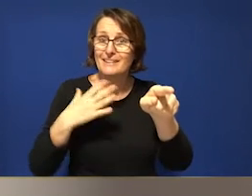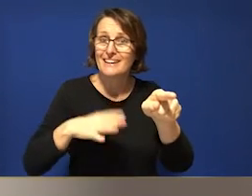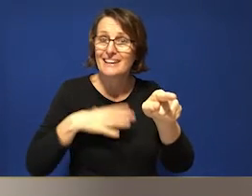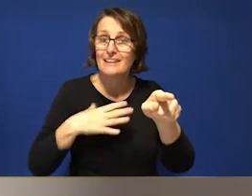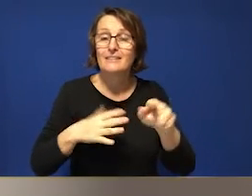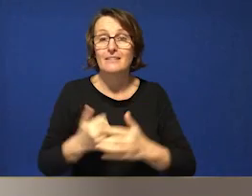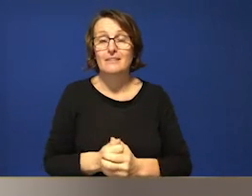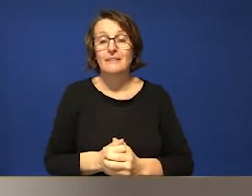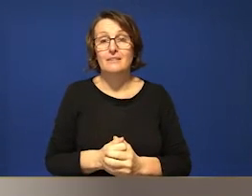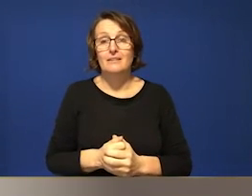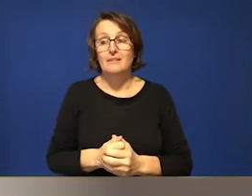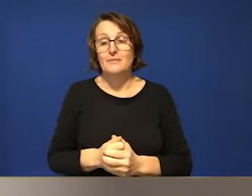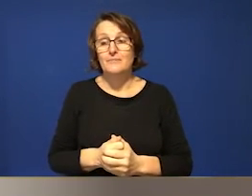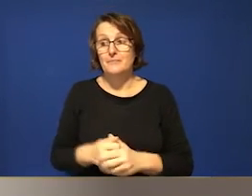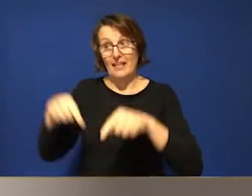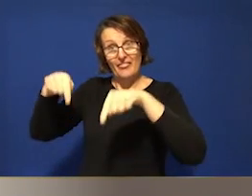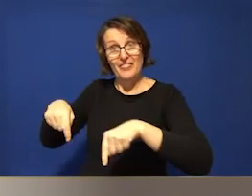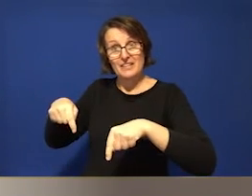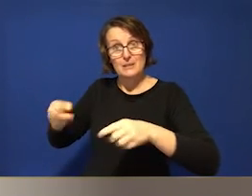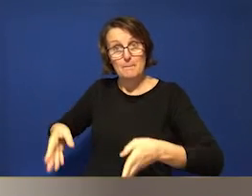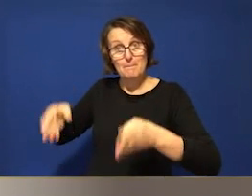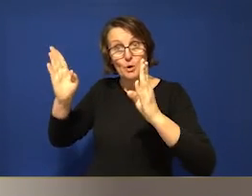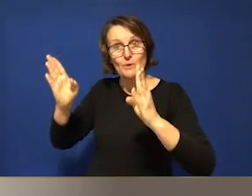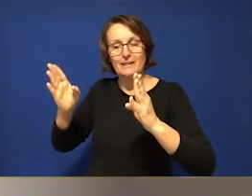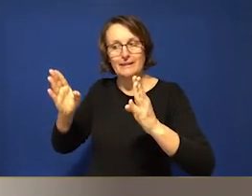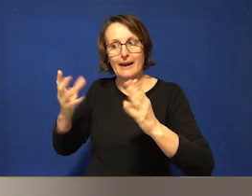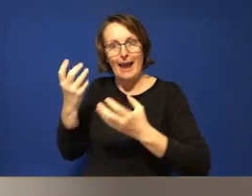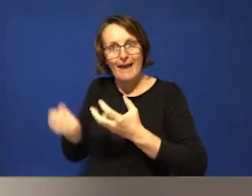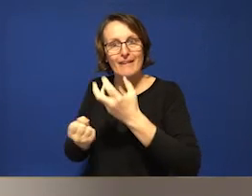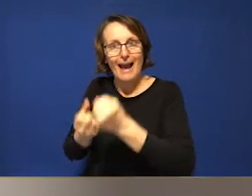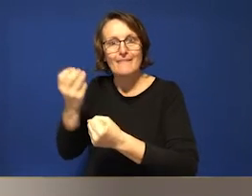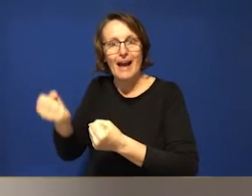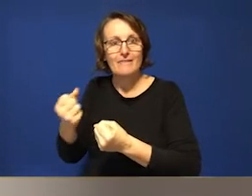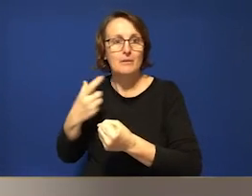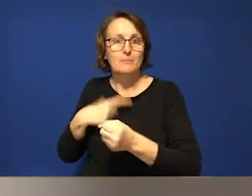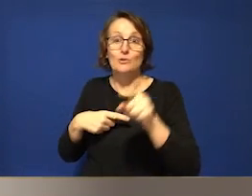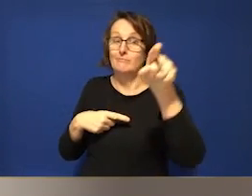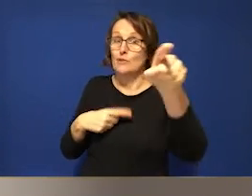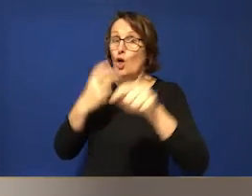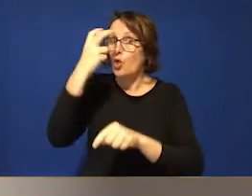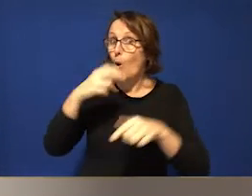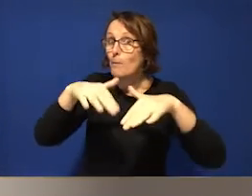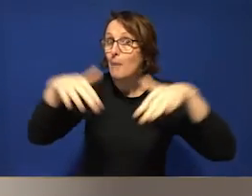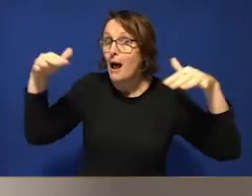that this building was forced to have to deal with because of the fact that there was no stairs and lifts properly operating all levels